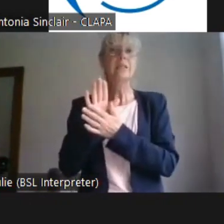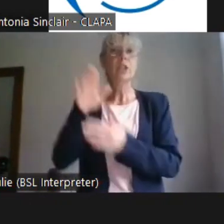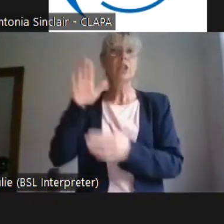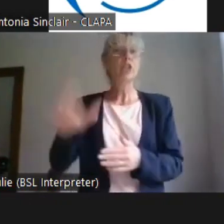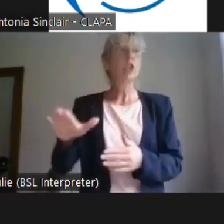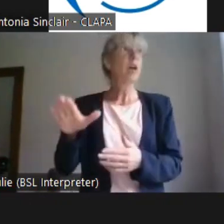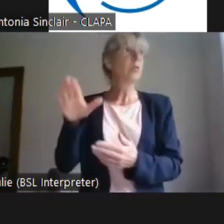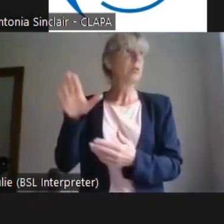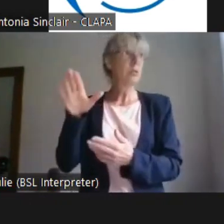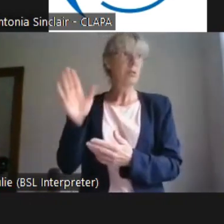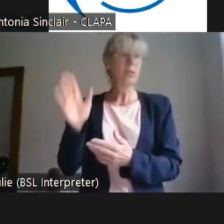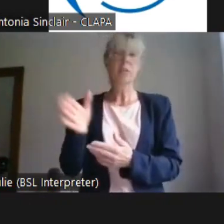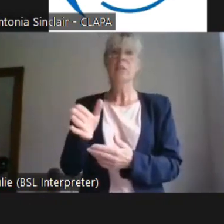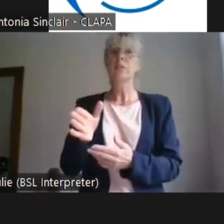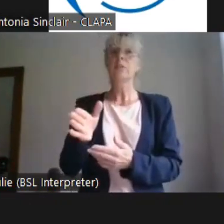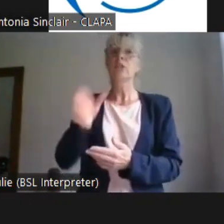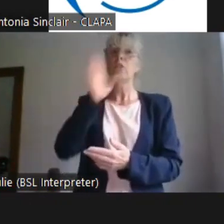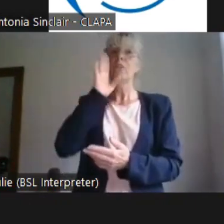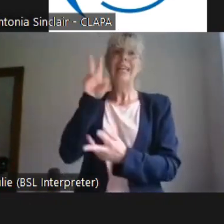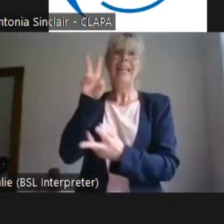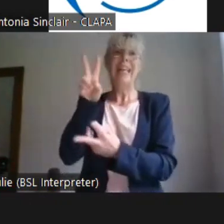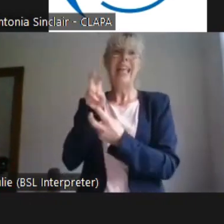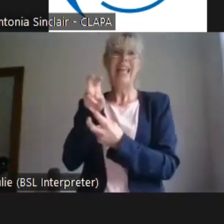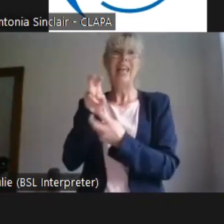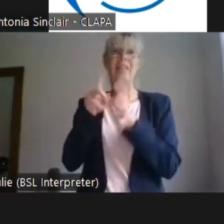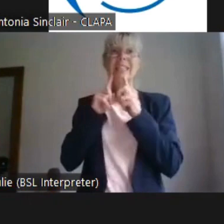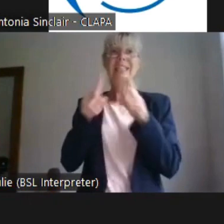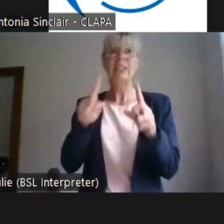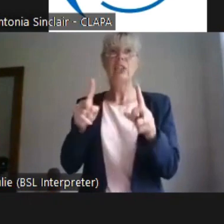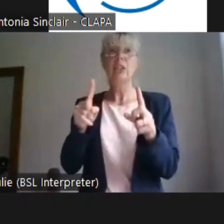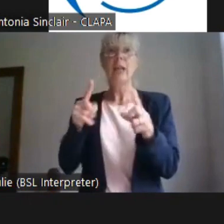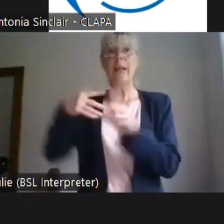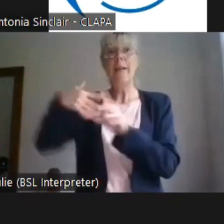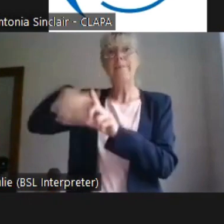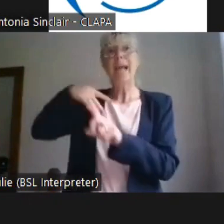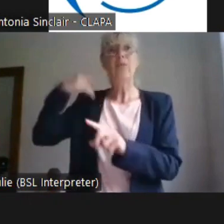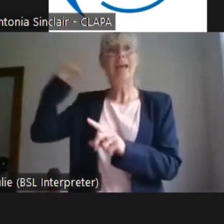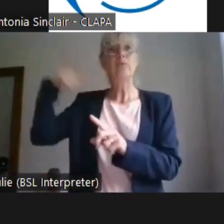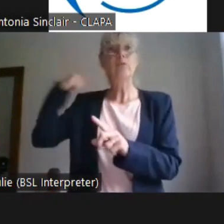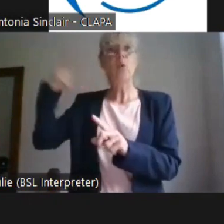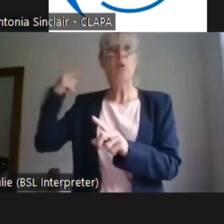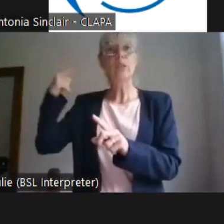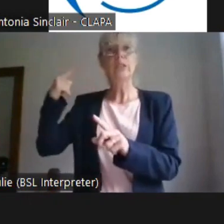and it cuts out a lot of the background noise that is in classrooms of them the child next